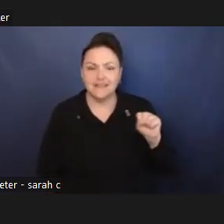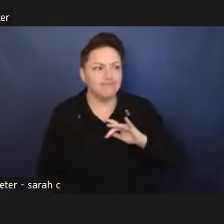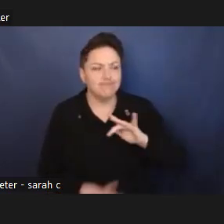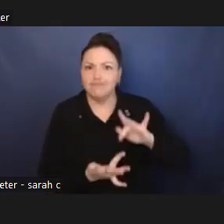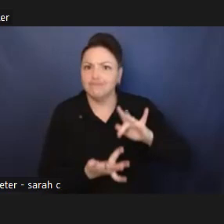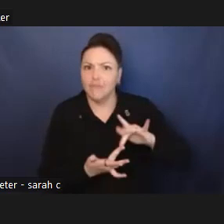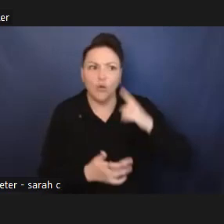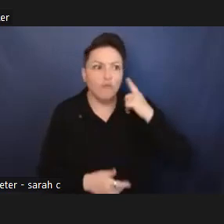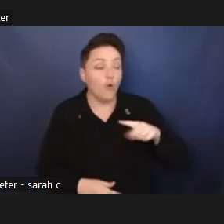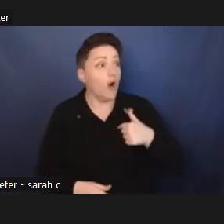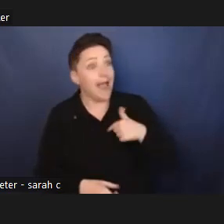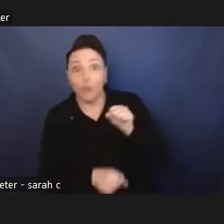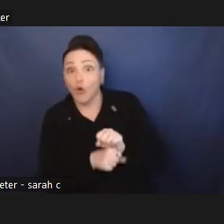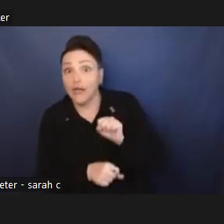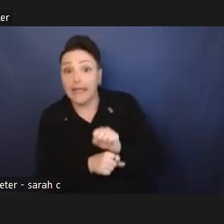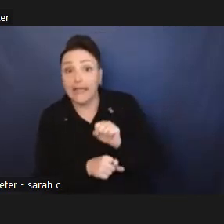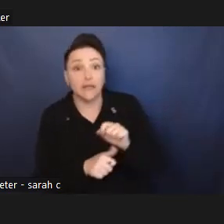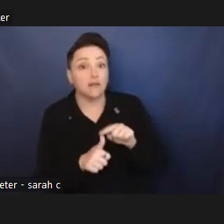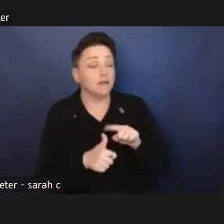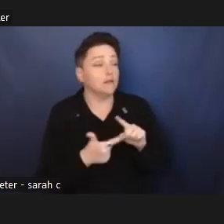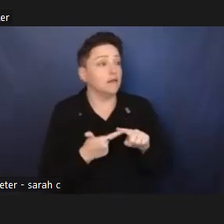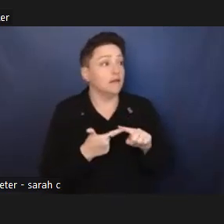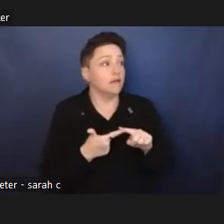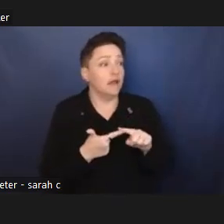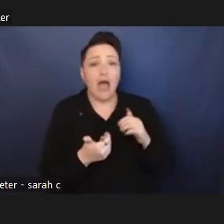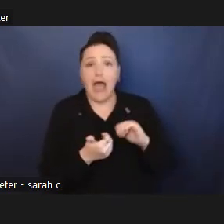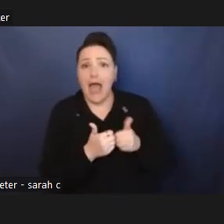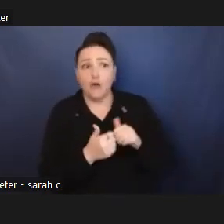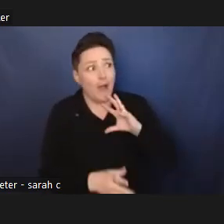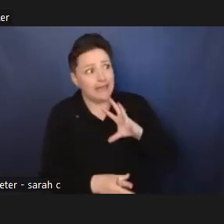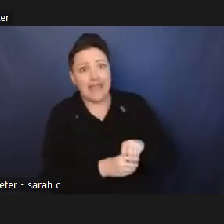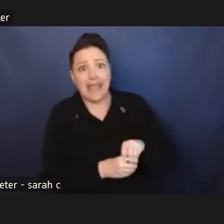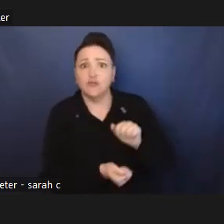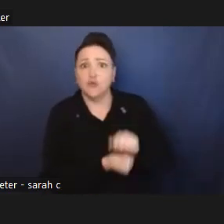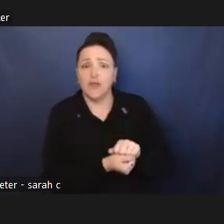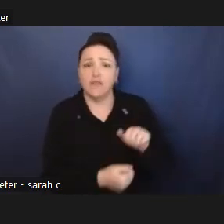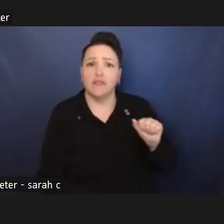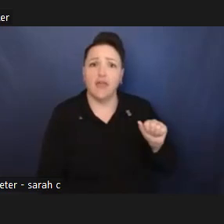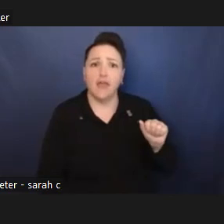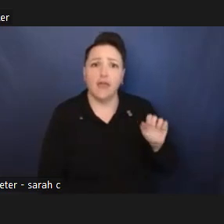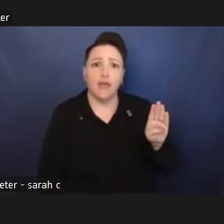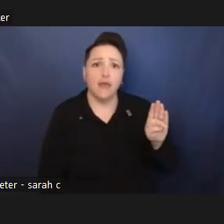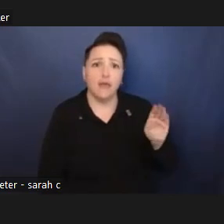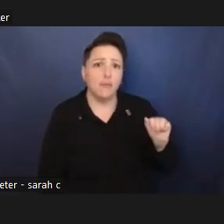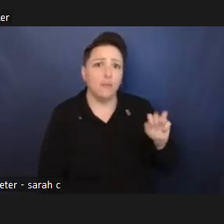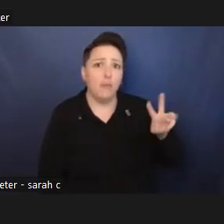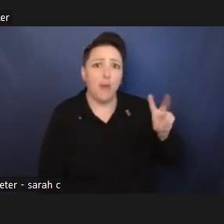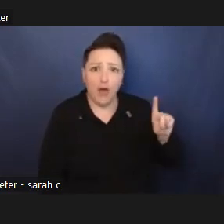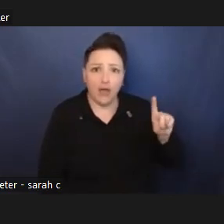or how to engage in the aba to keep their benefits so is this an ongoing problem another way.